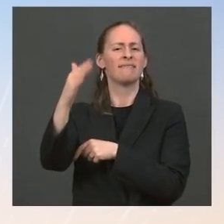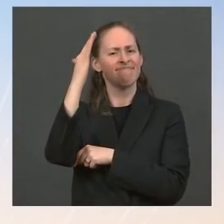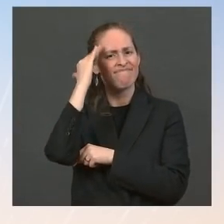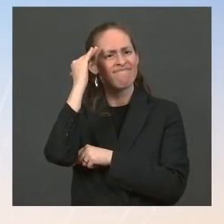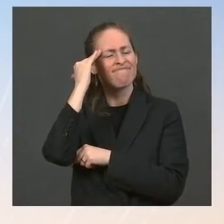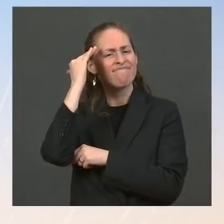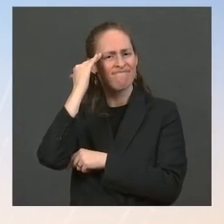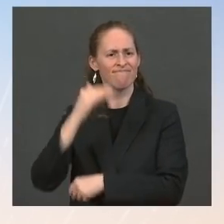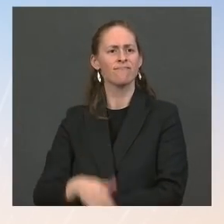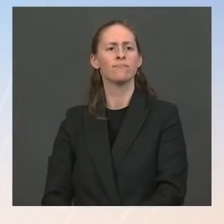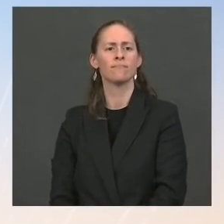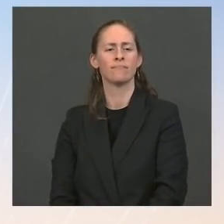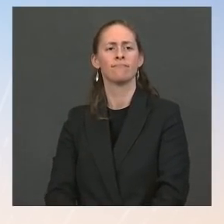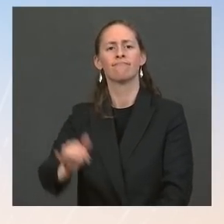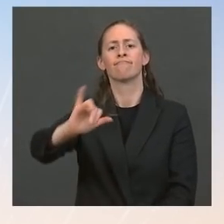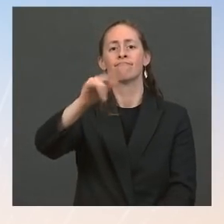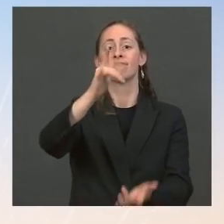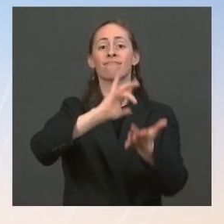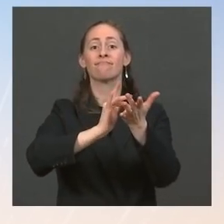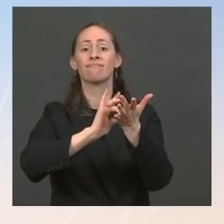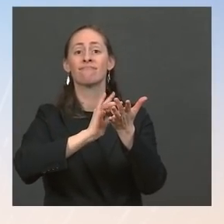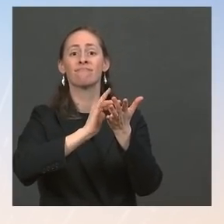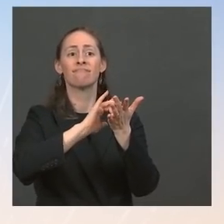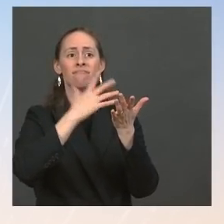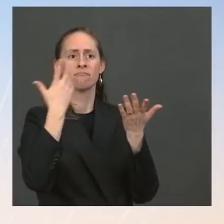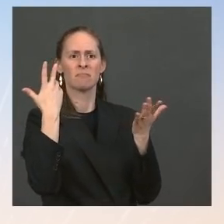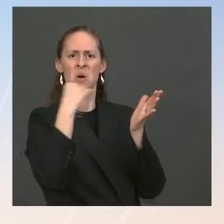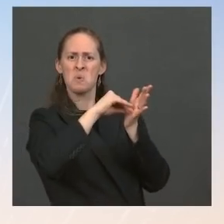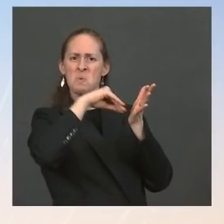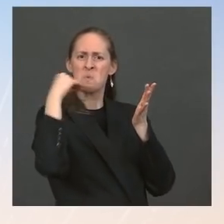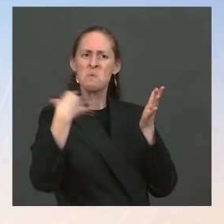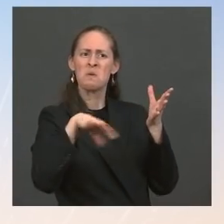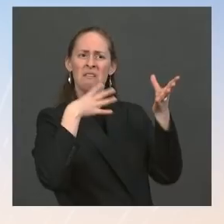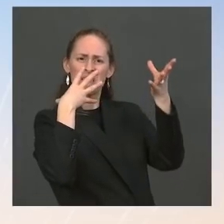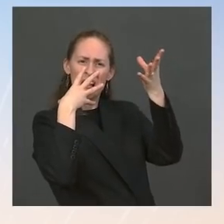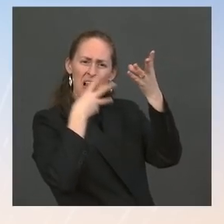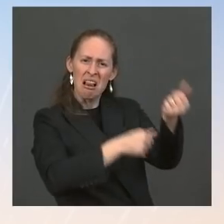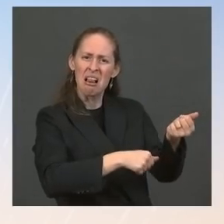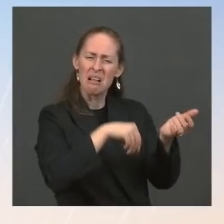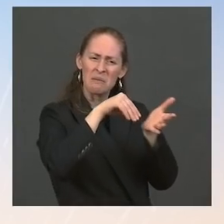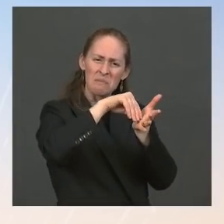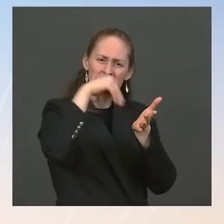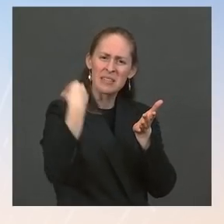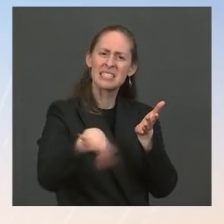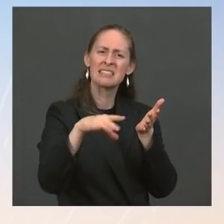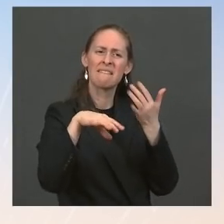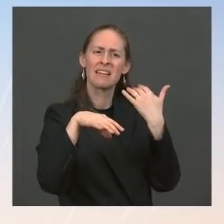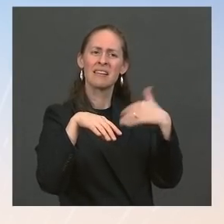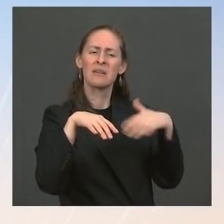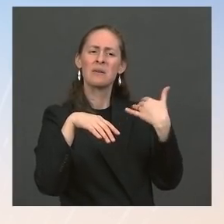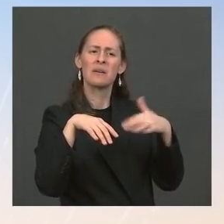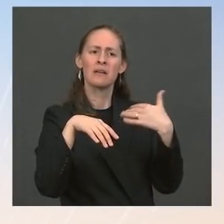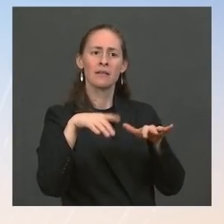There are people across the country that are paying a lot of money out of pocket infl- -- for insulin. It will cap the cost at $35.